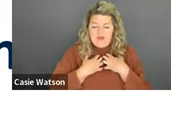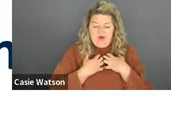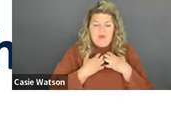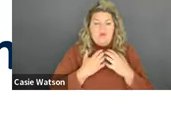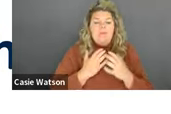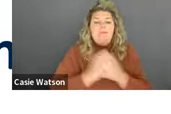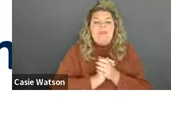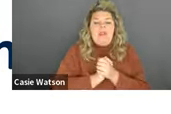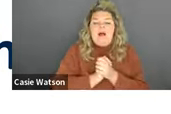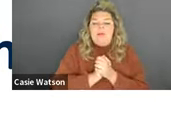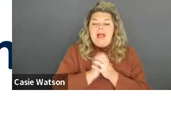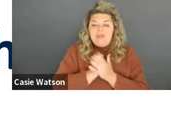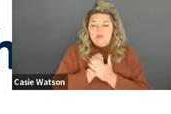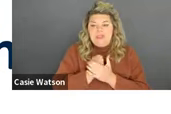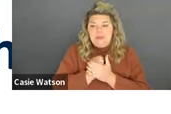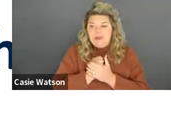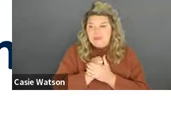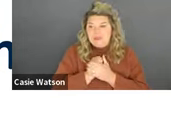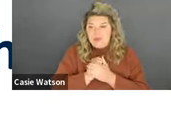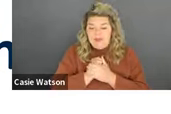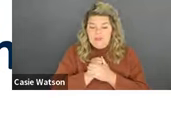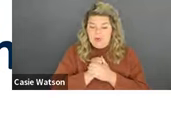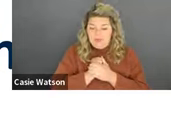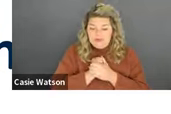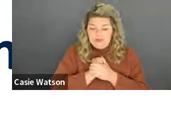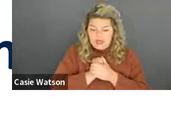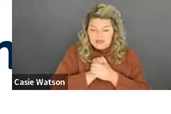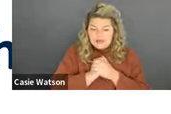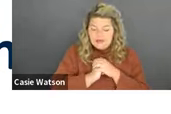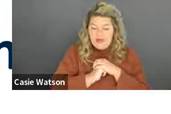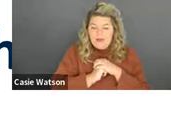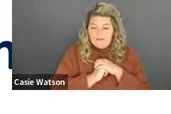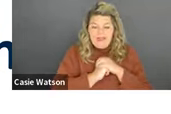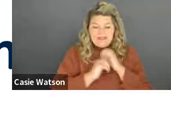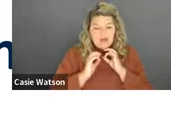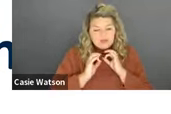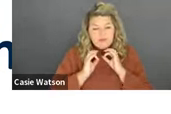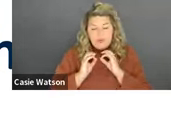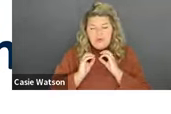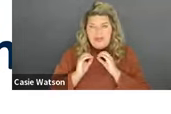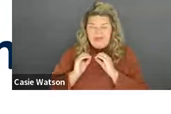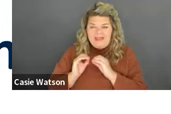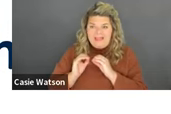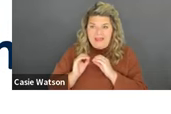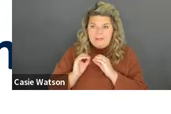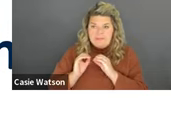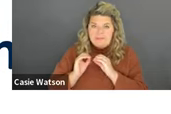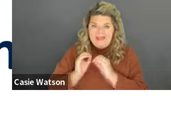And so, having those materials is really important to us. And it's also important that we get them